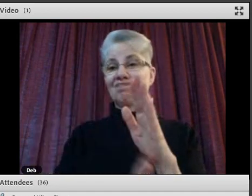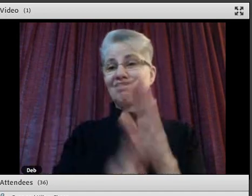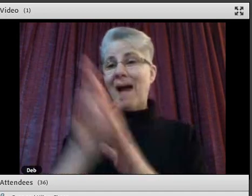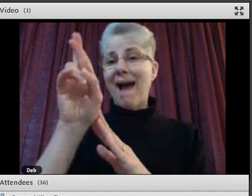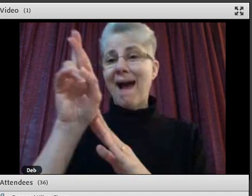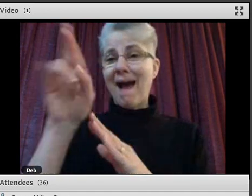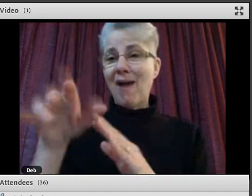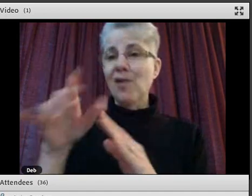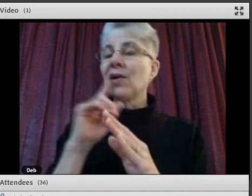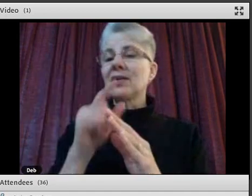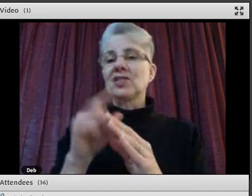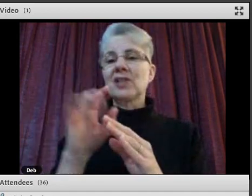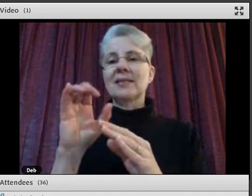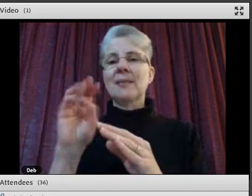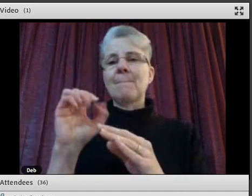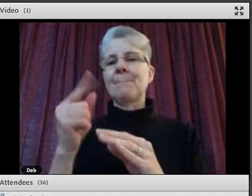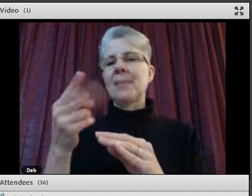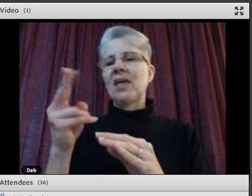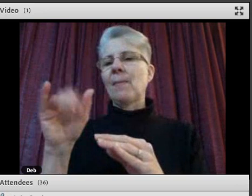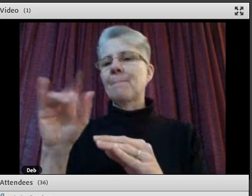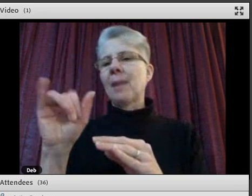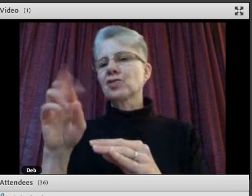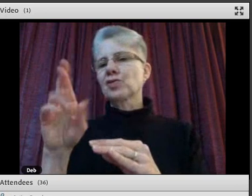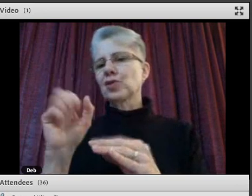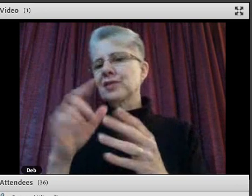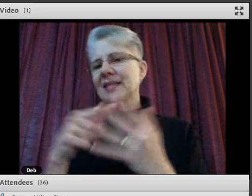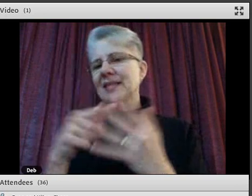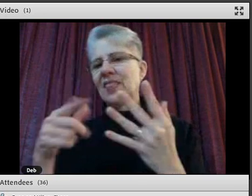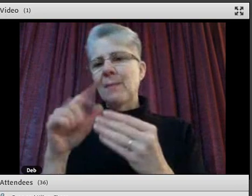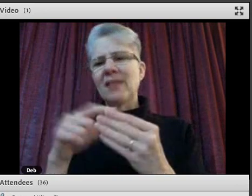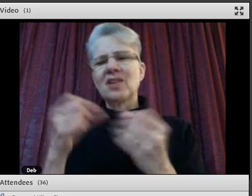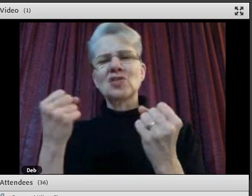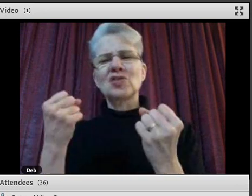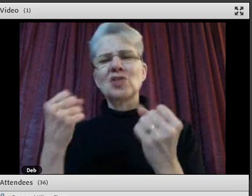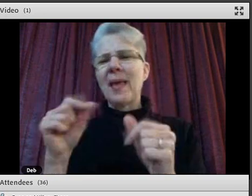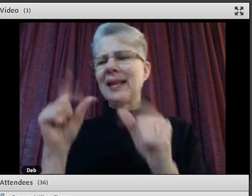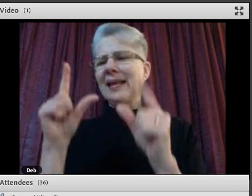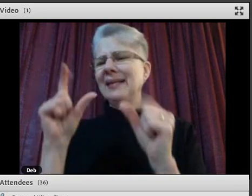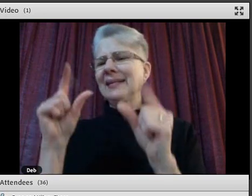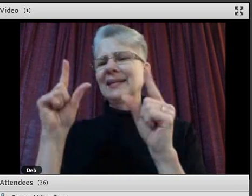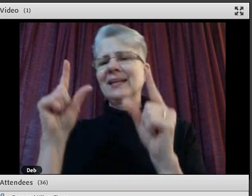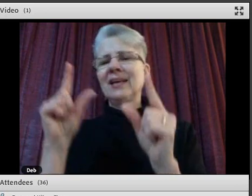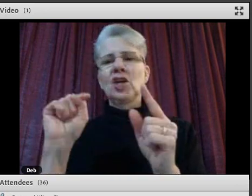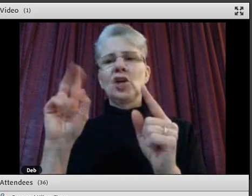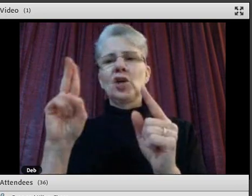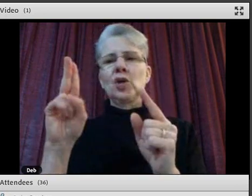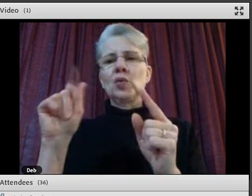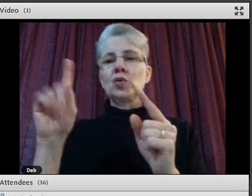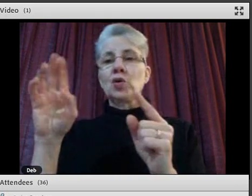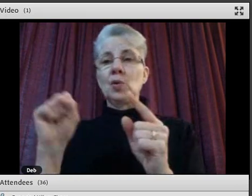I mean, "MythBusters" does a thing on this. There's a million YouTube videos about this. In order to spice it up S.T.E.A.M. style